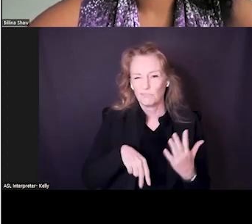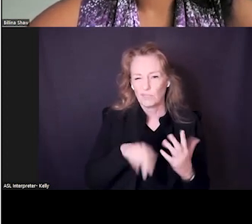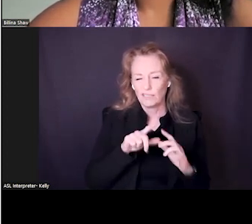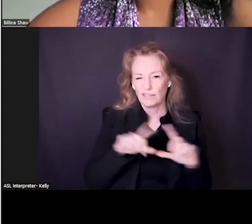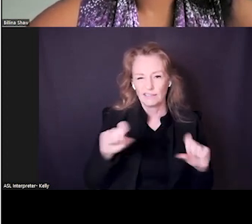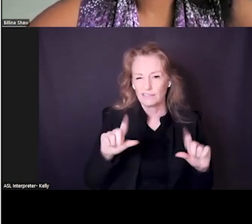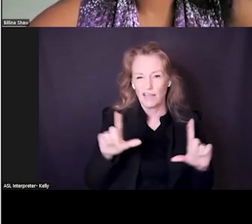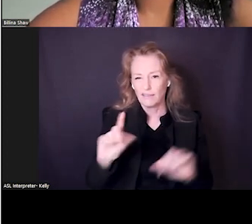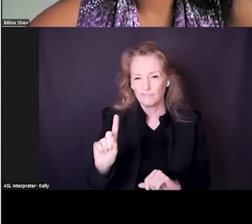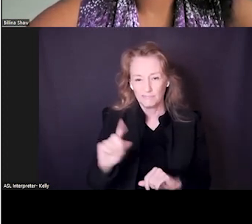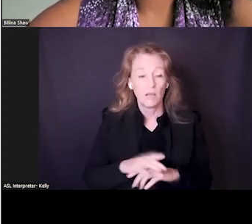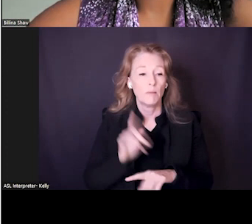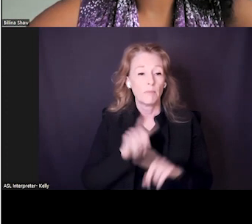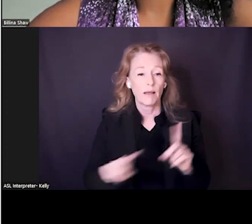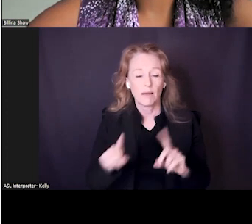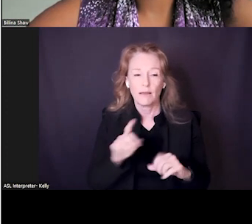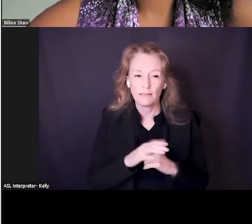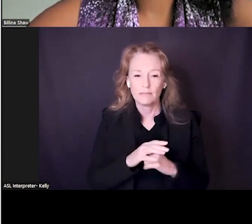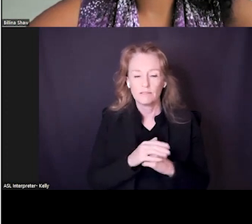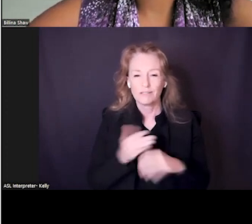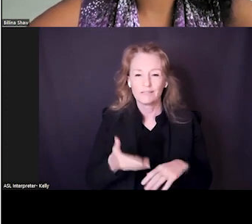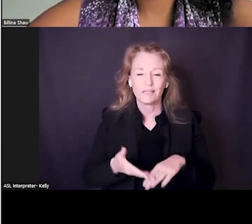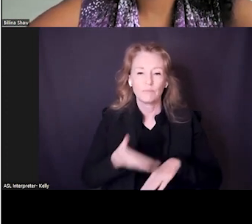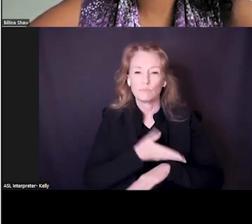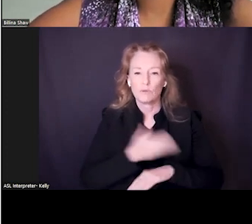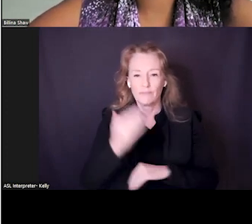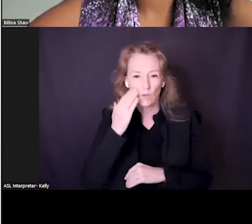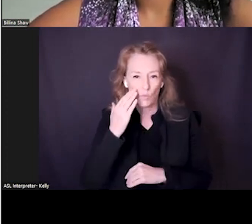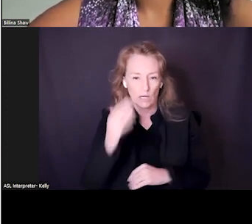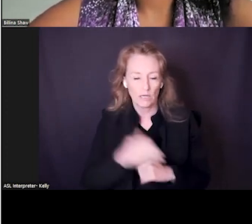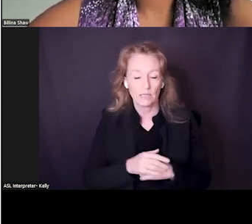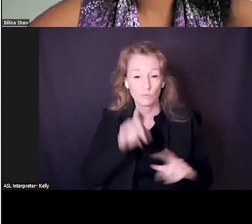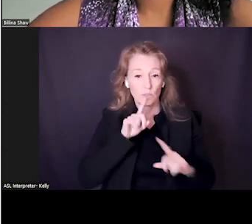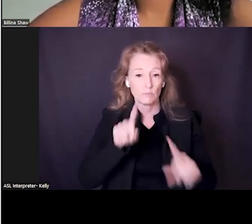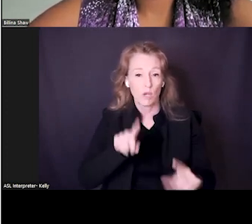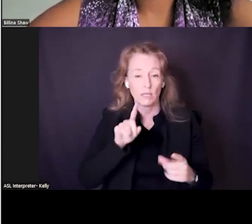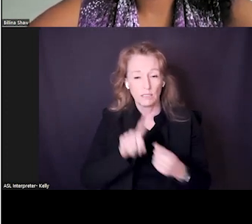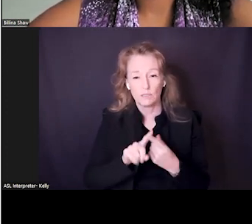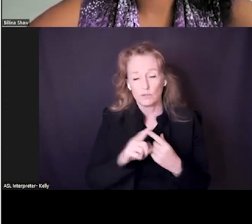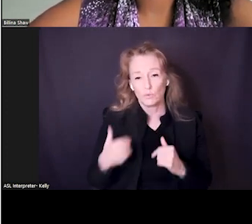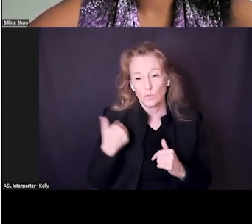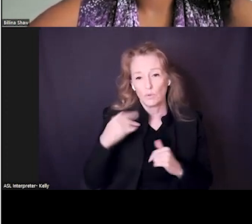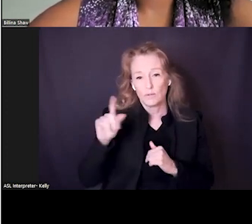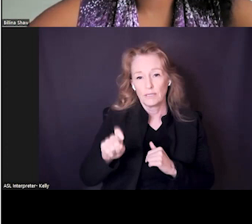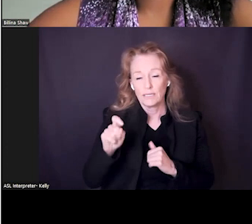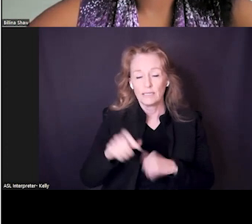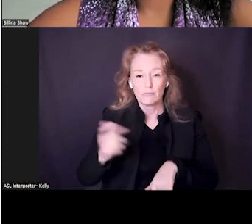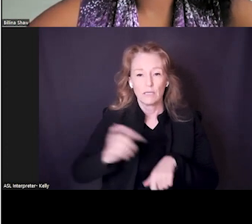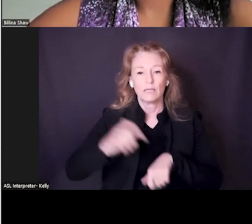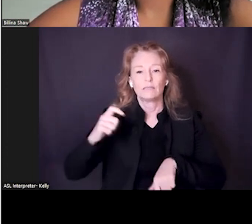AND THE RESPONDING TO THE NEEDS OF YOUTH IN A TIMELY WAY AND FINDING MORE FUNDING.